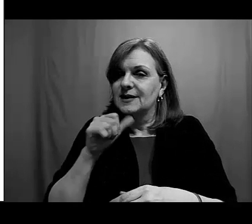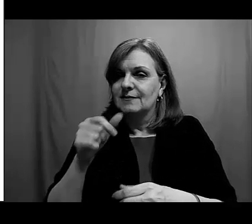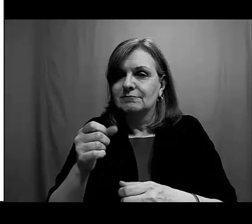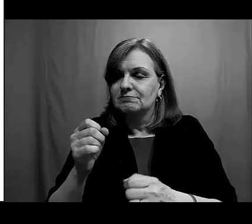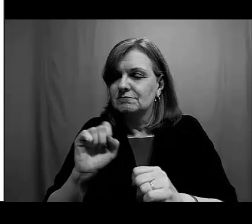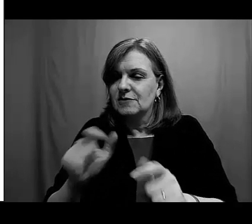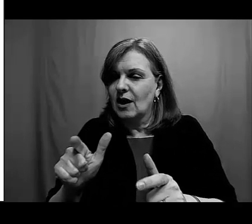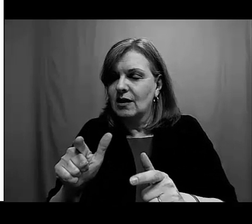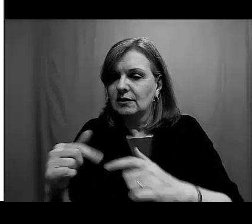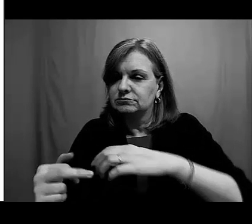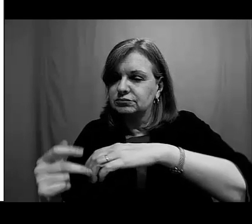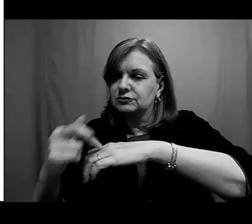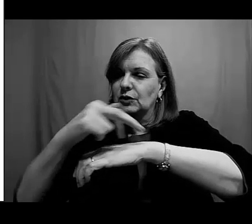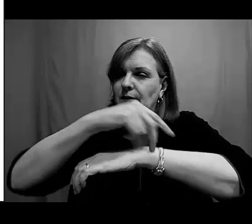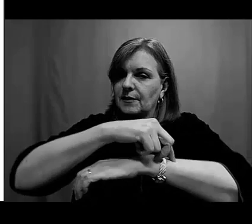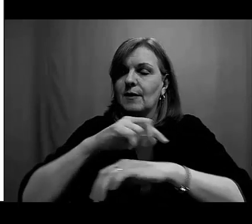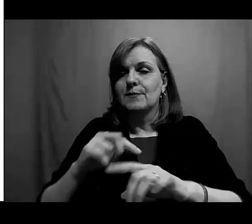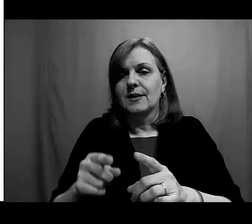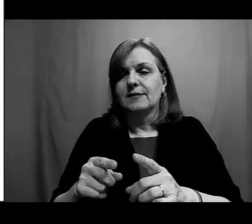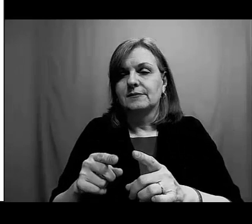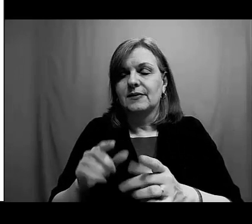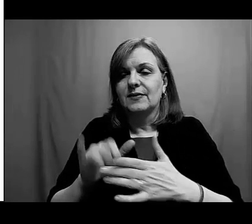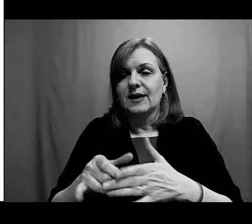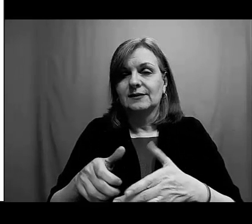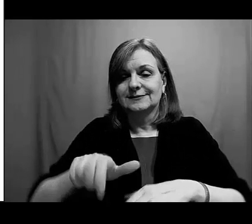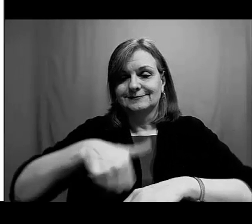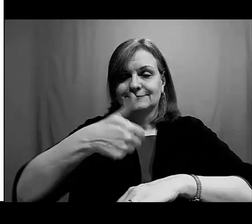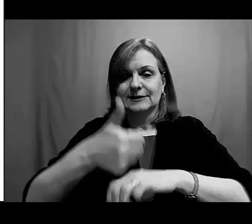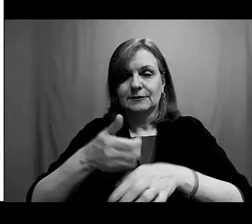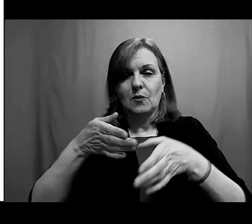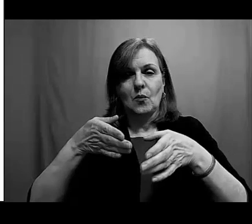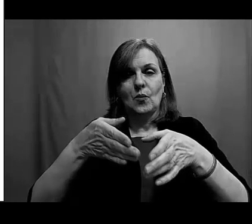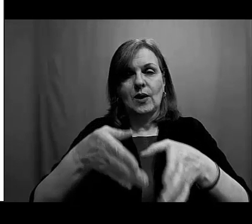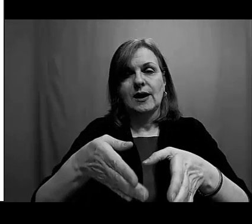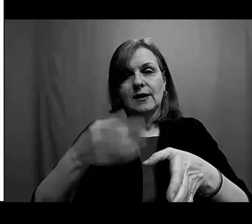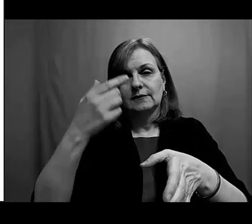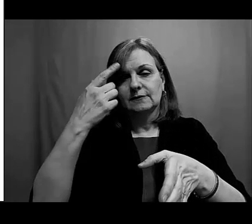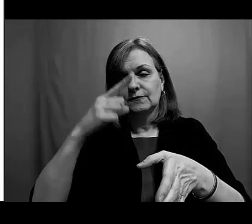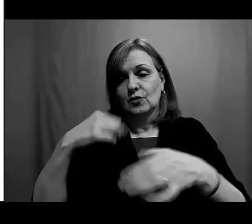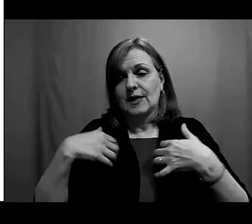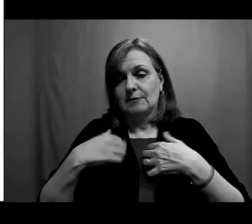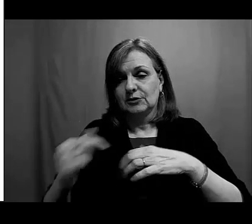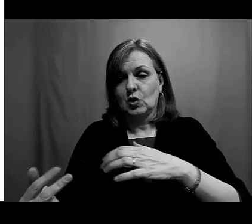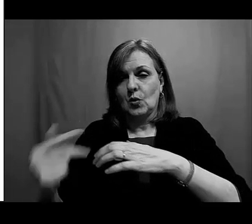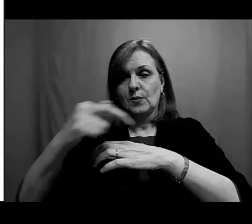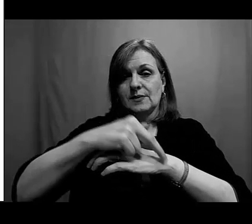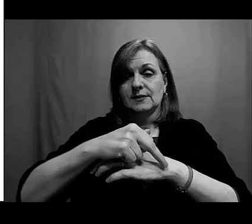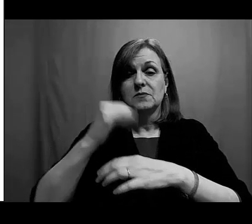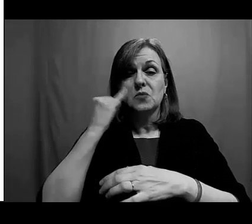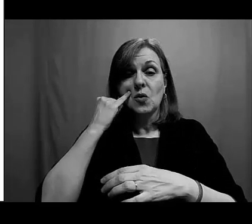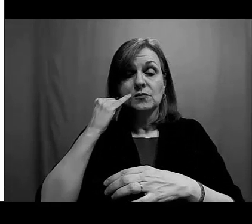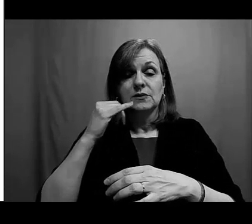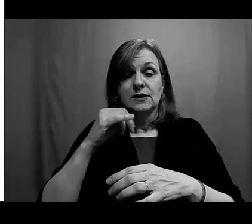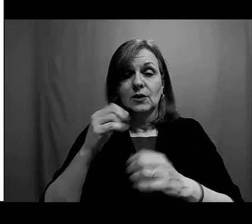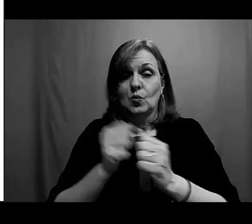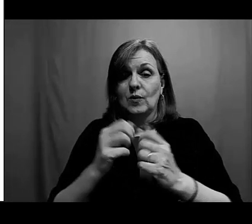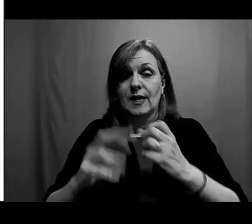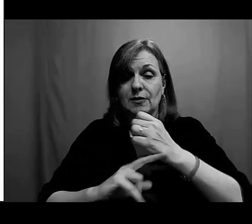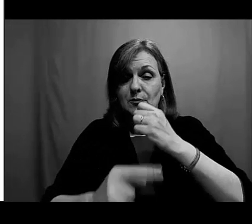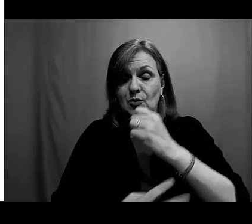they didn't all get the memo!! but it at least allows a passageway where normally if you're trying to run across this highway this